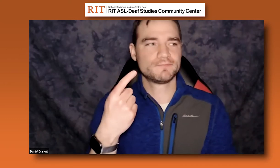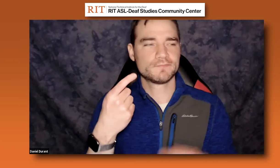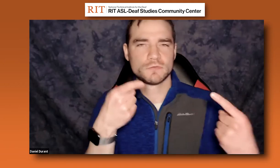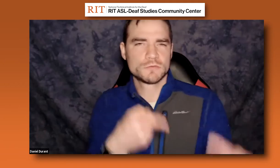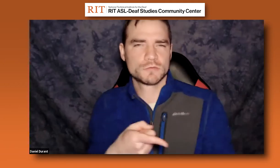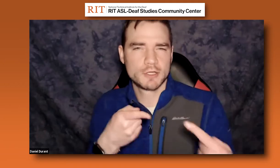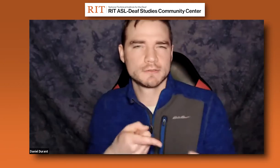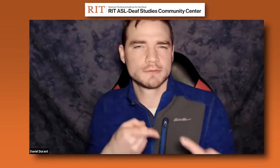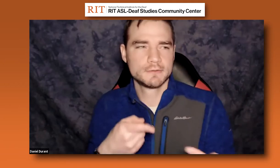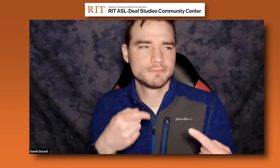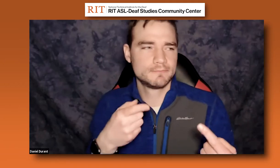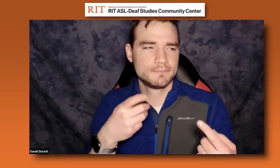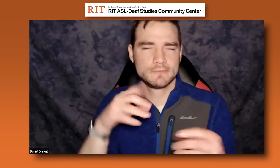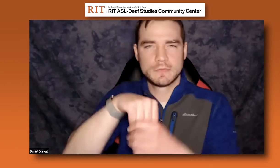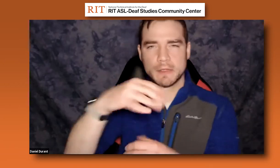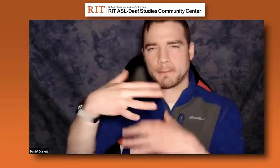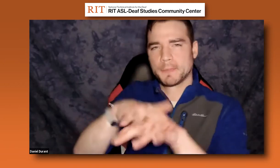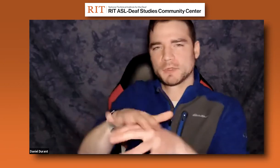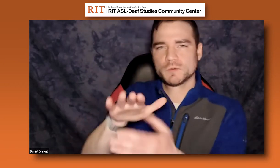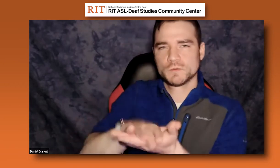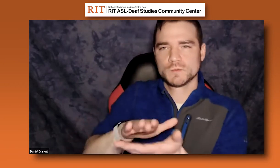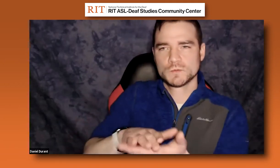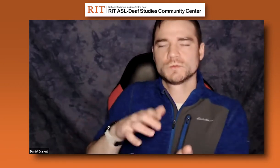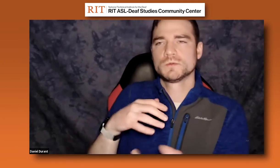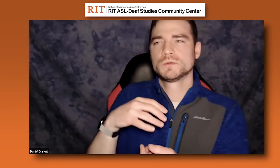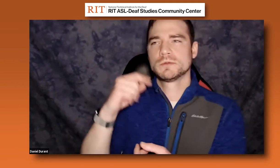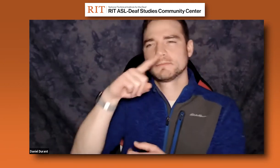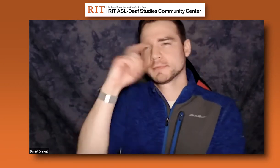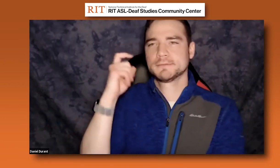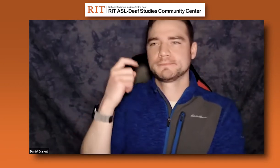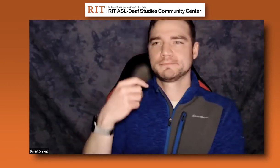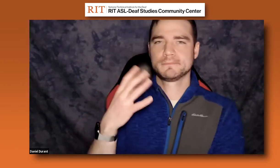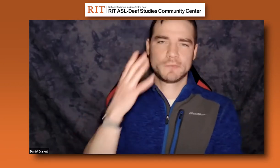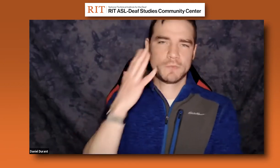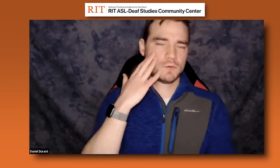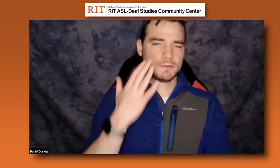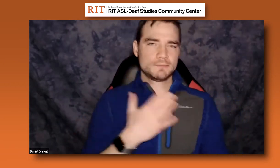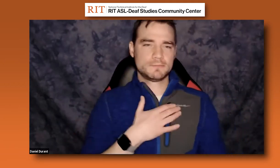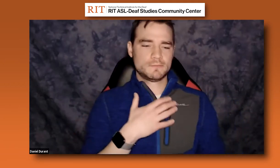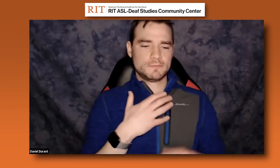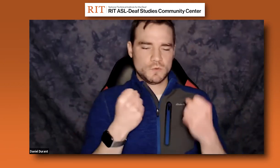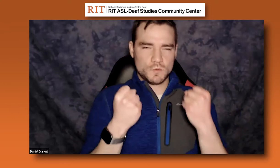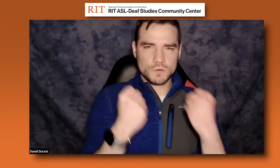It was always a struggle for me, though, in a mainstream school because...